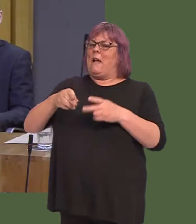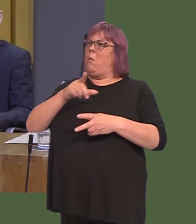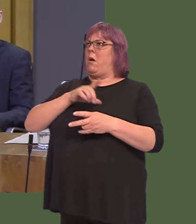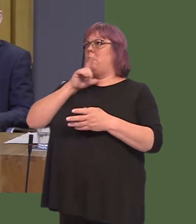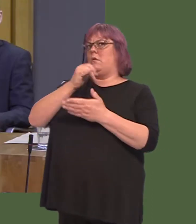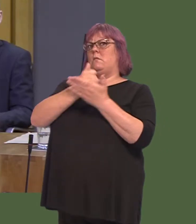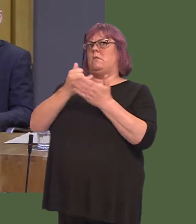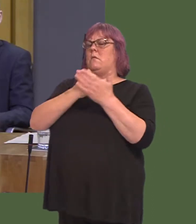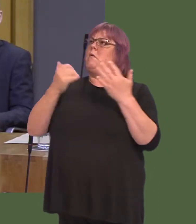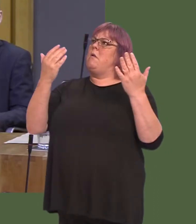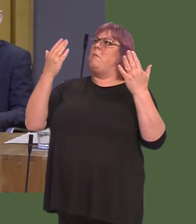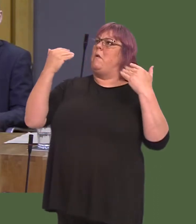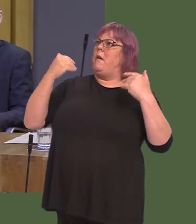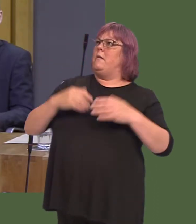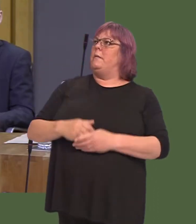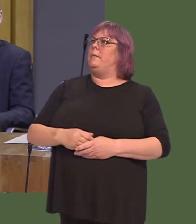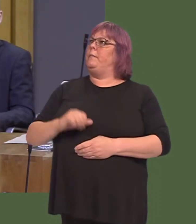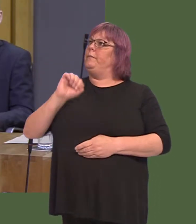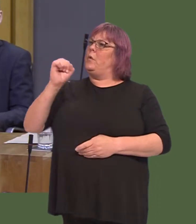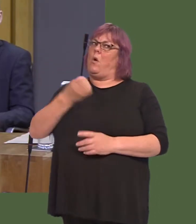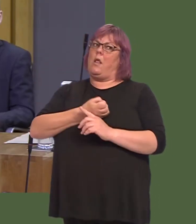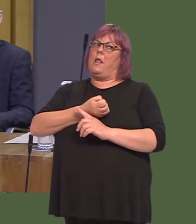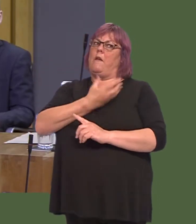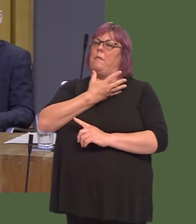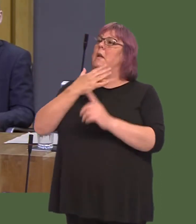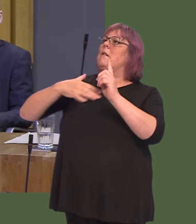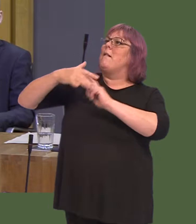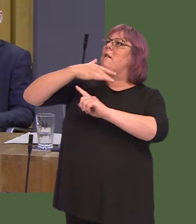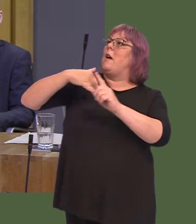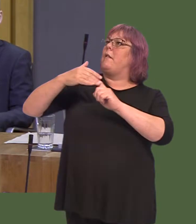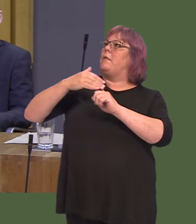It's a public health crisis, and it's your Labour Government's environmental legacy.